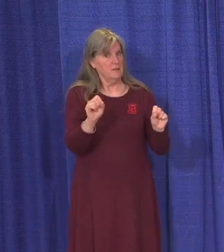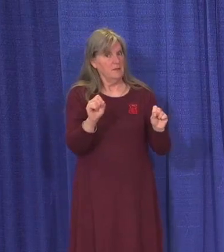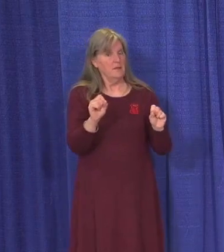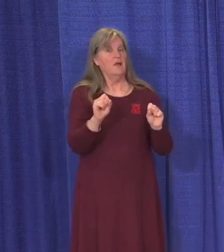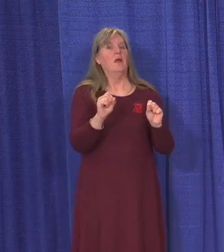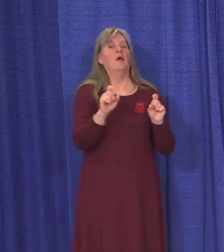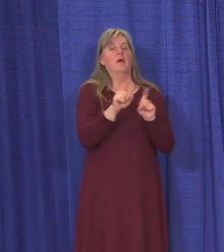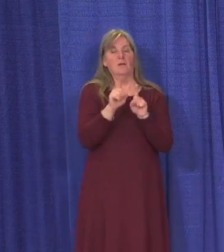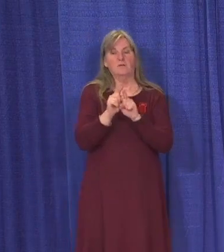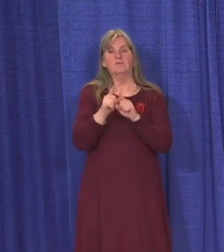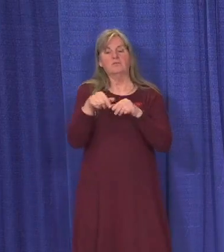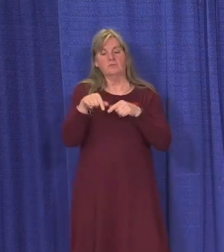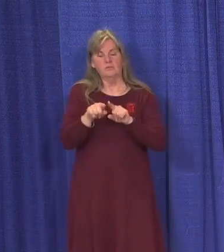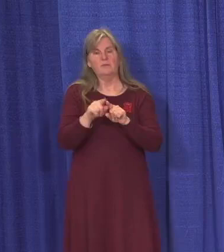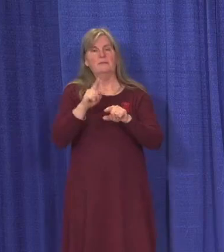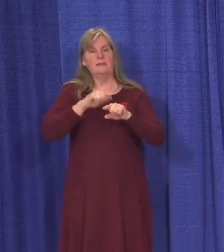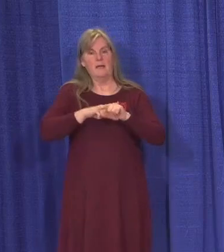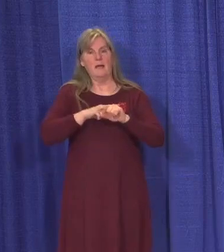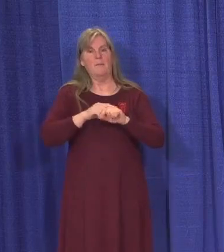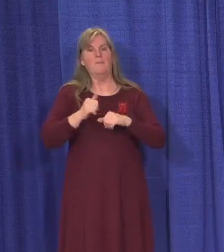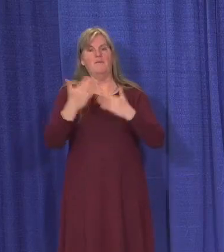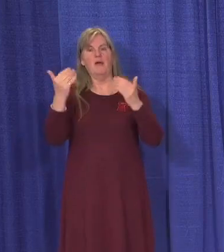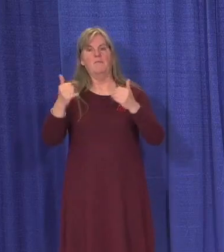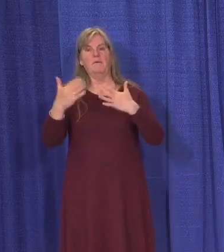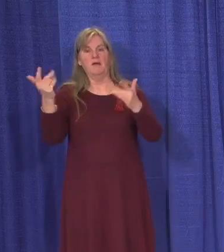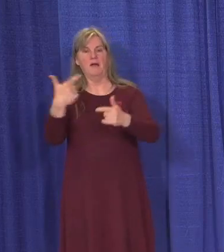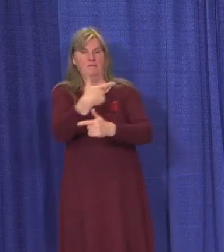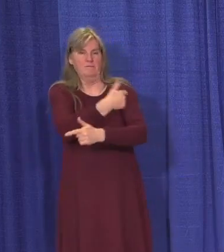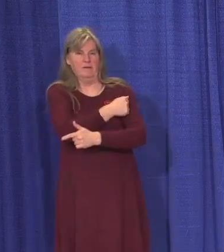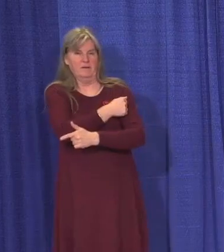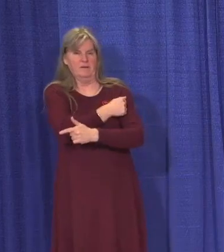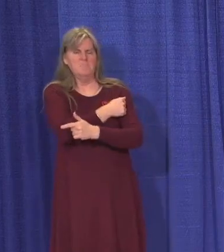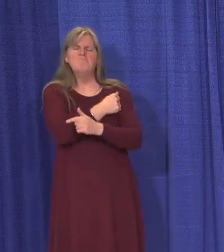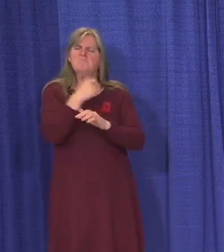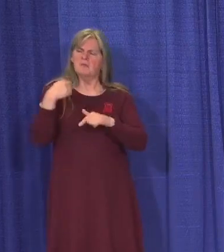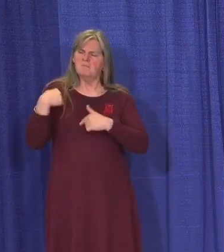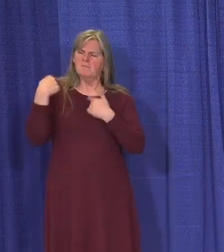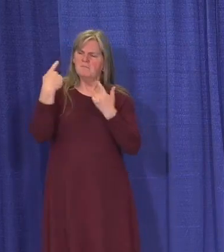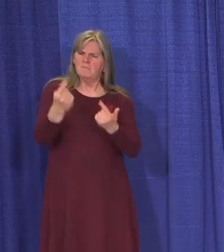rules for those who are not. Self-isolation has been a key